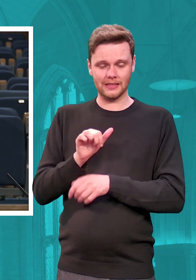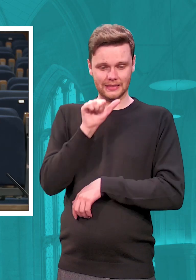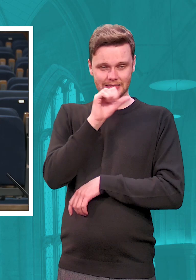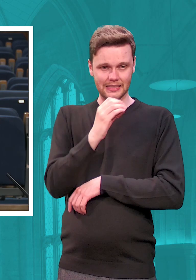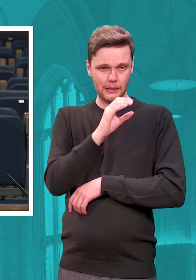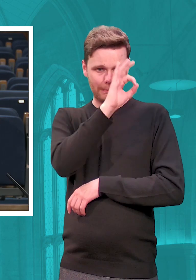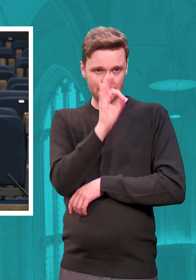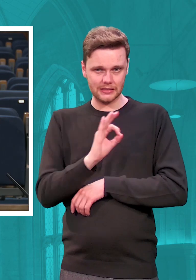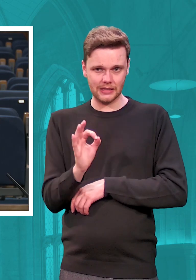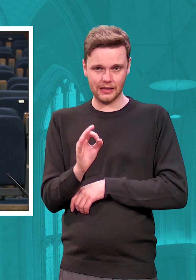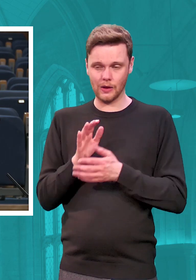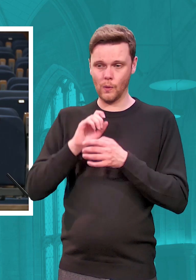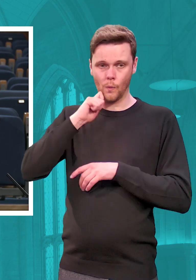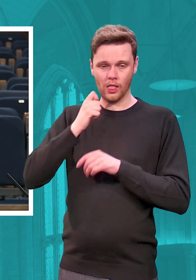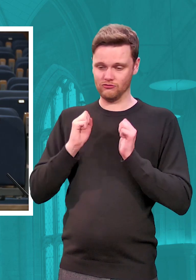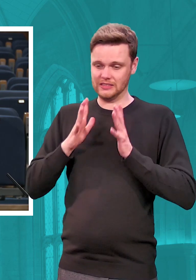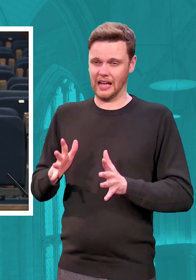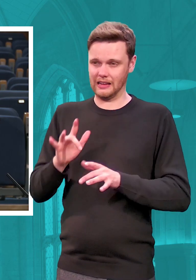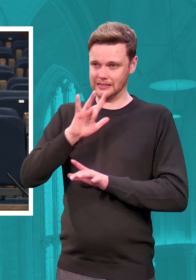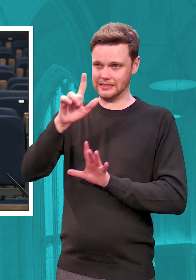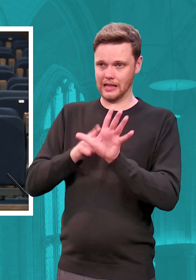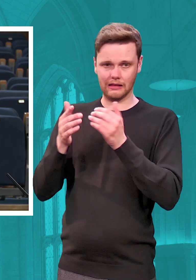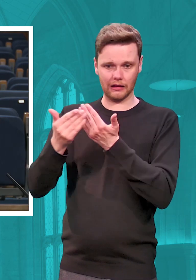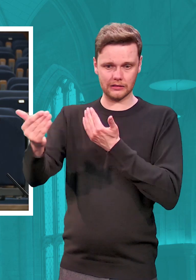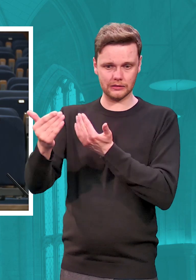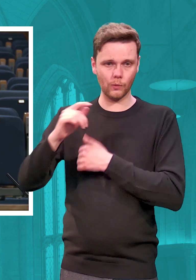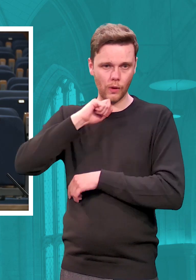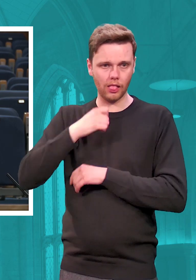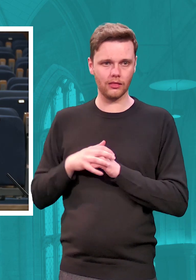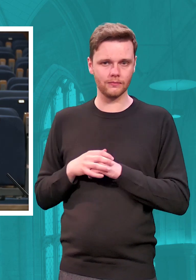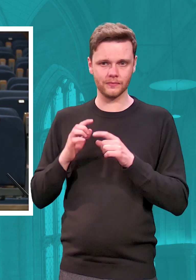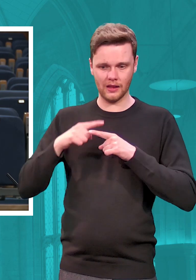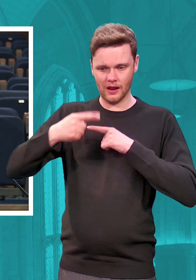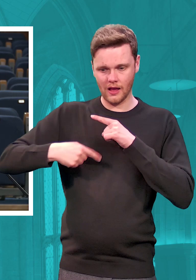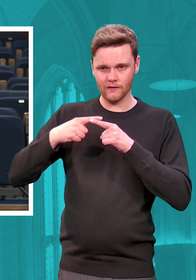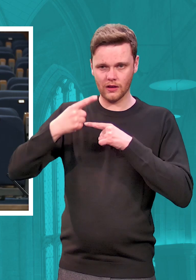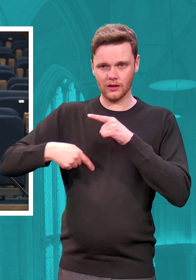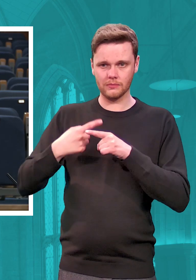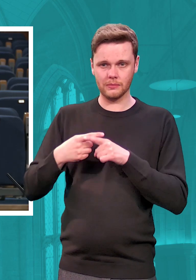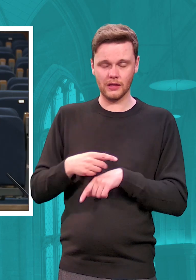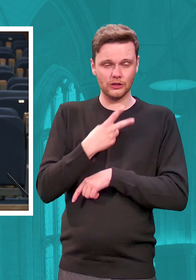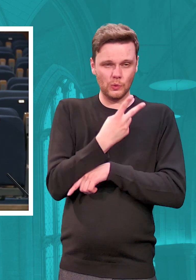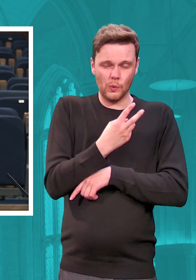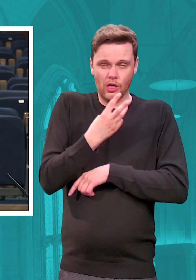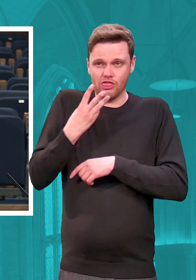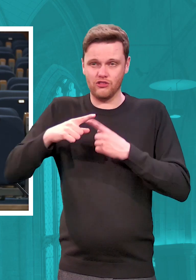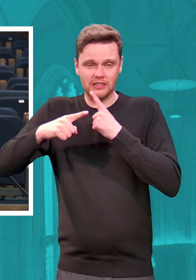could retire in the next 10 years, and every year somewhere between two and three times as many ministers retire